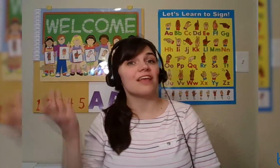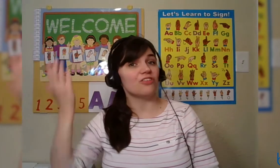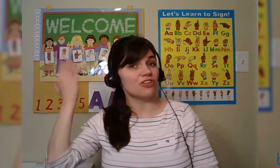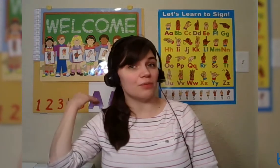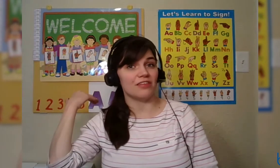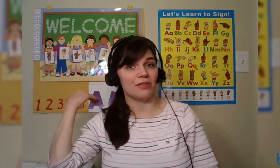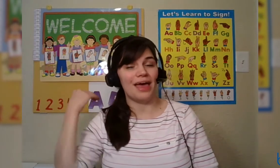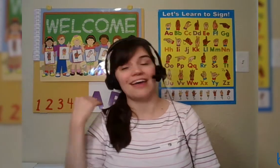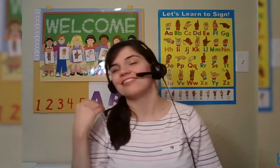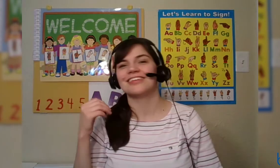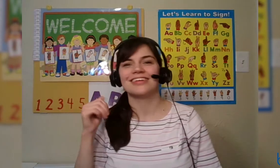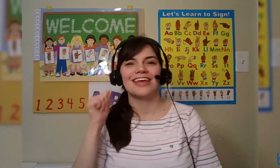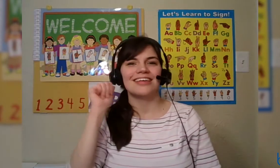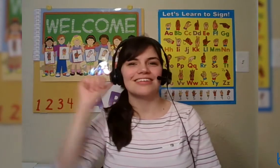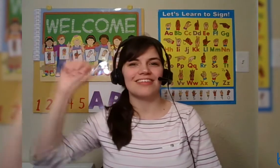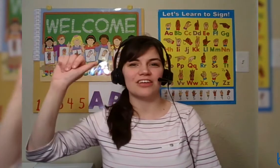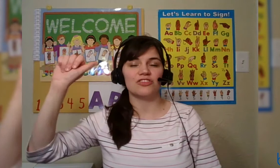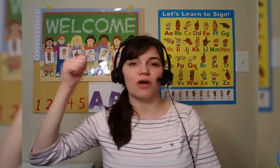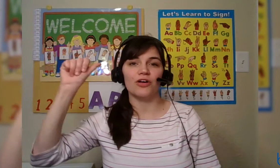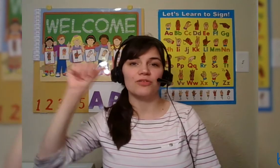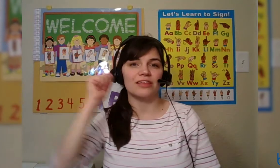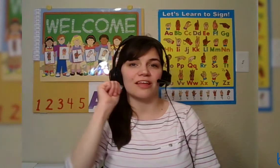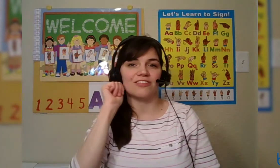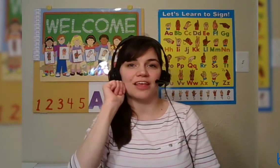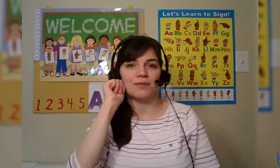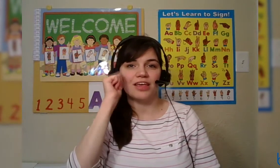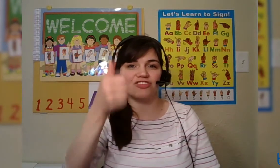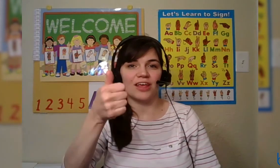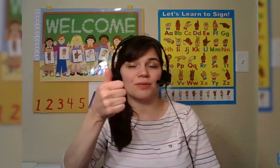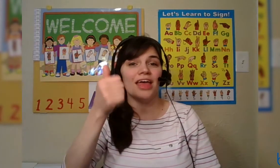yesterday was in the past. To sign tomorrow, take that same A-shape and